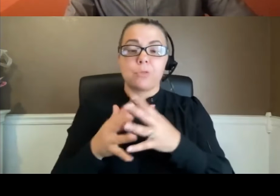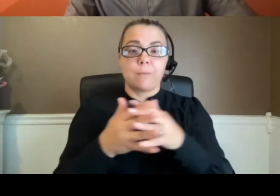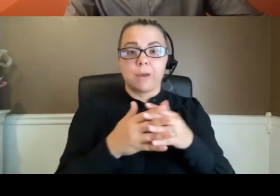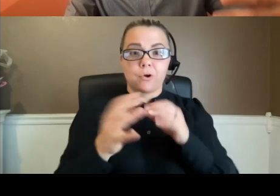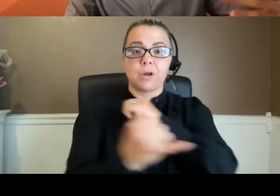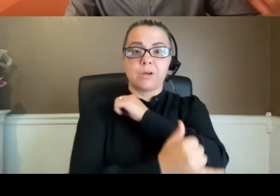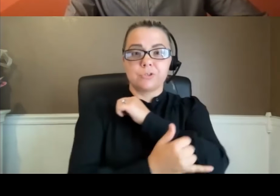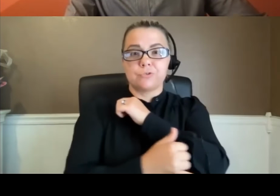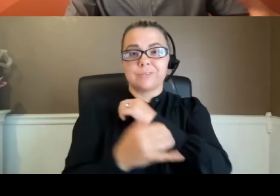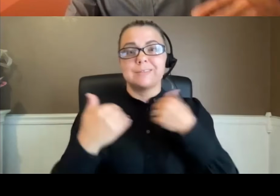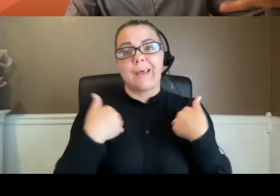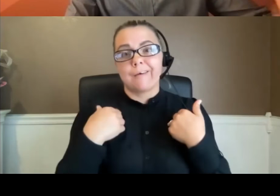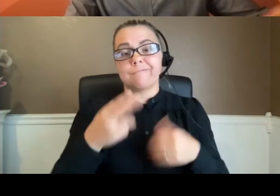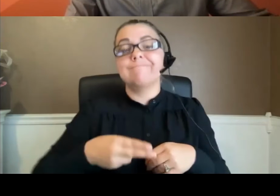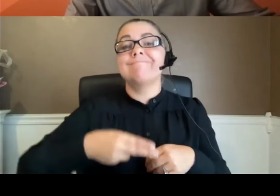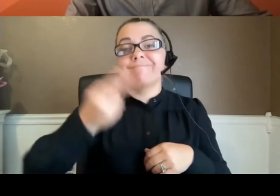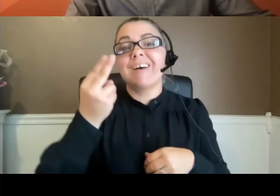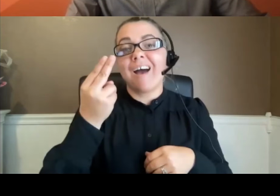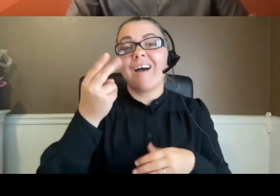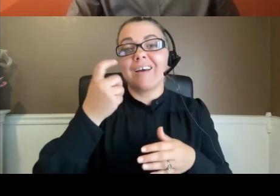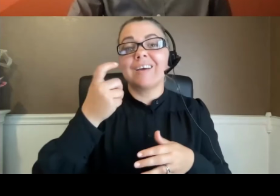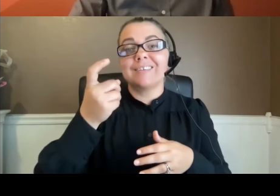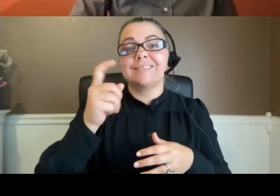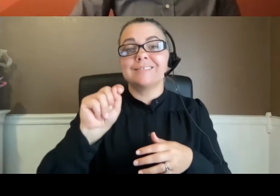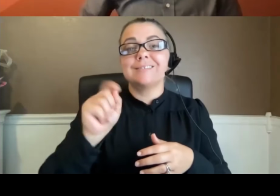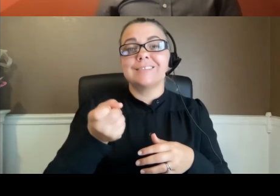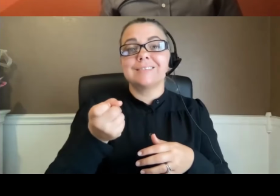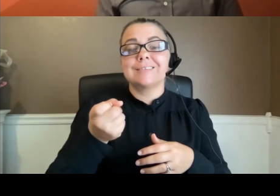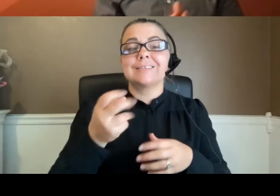rates with a few exceptions: Ecuador, Chile, Bolivia, and Uruguay. And you kind of get